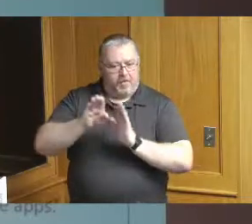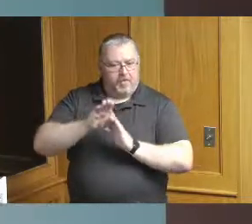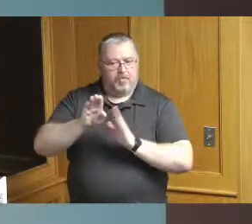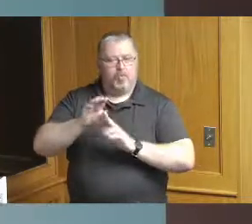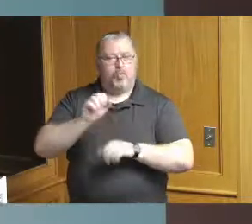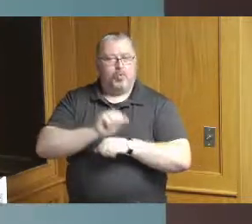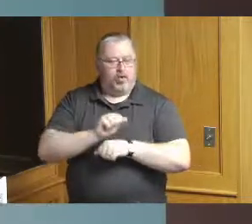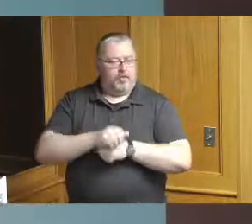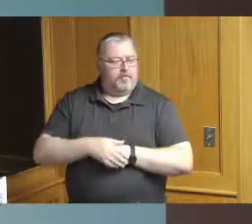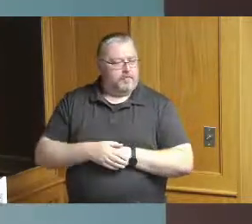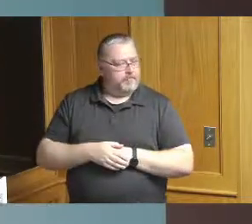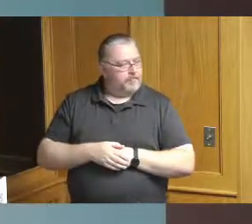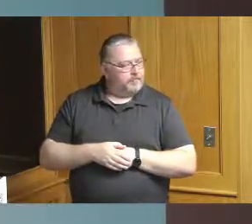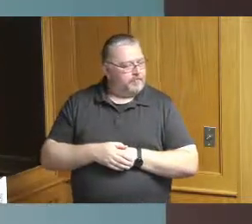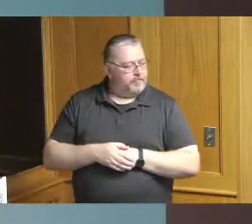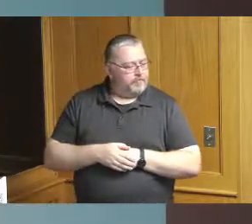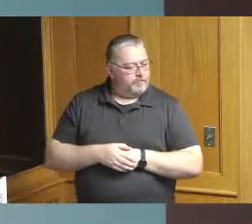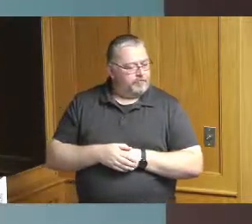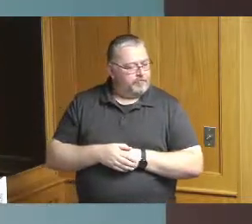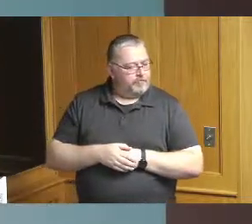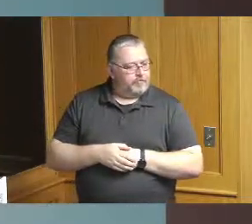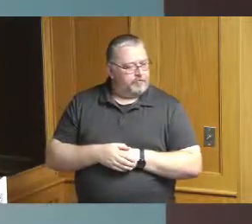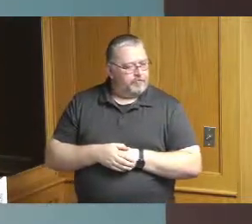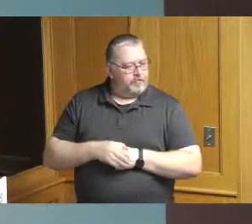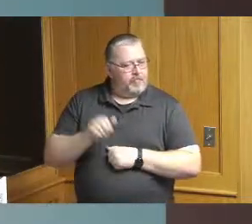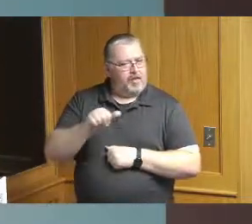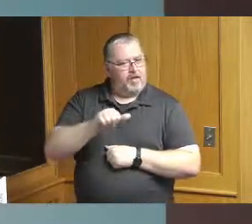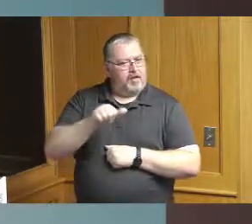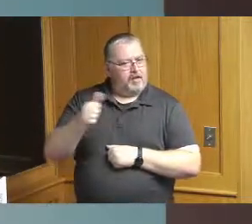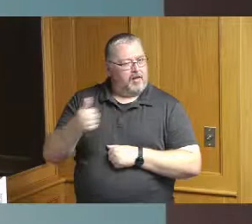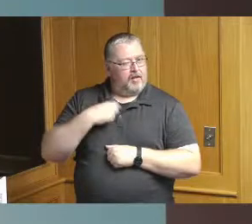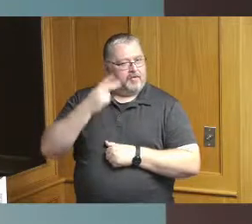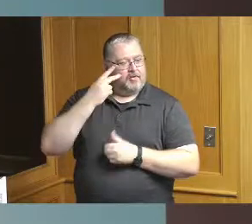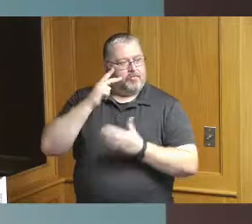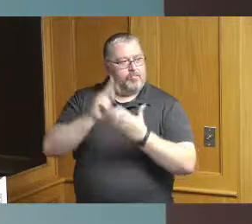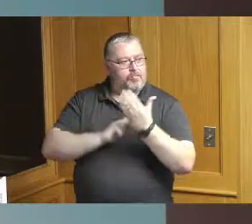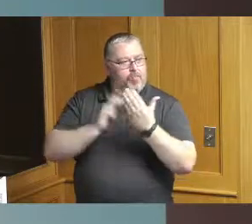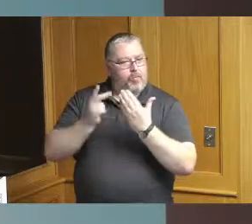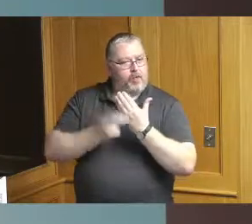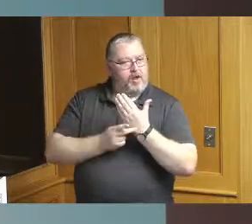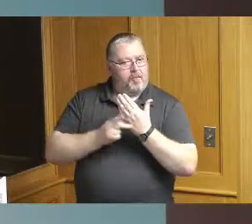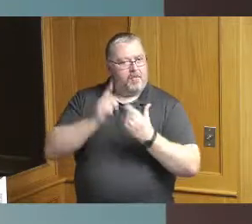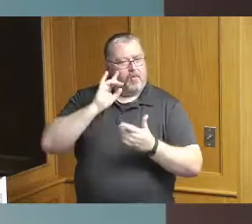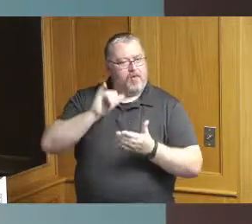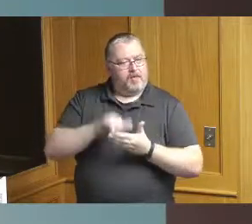so another series of programs i want to highlight is the customer service request system